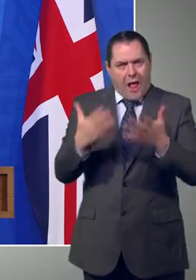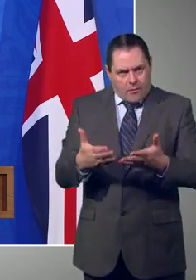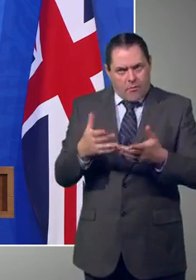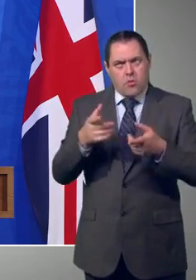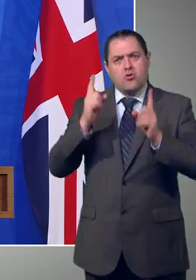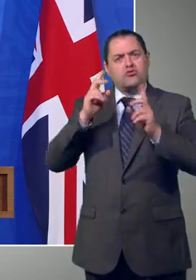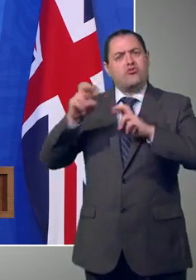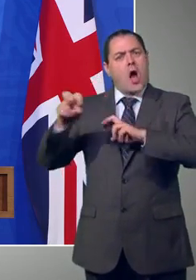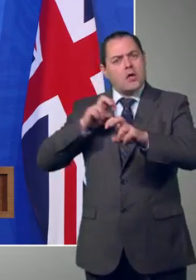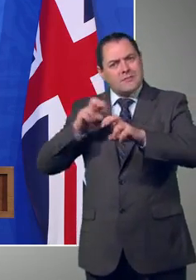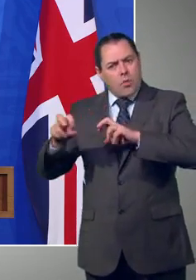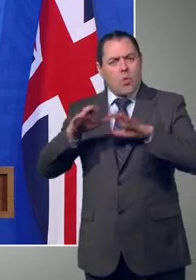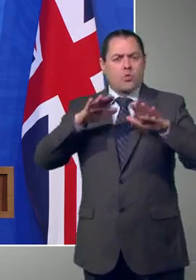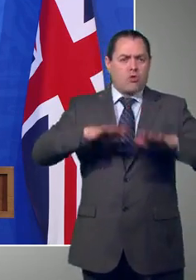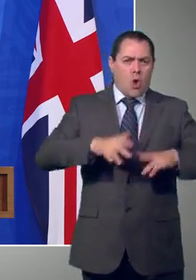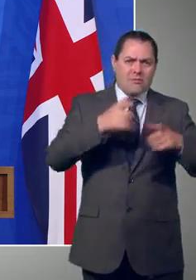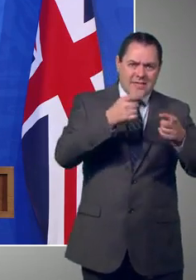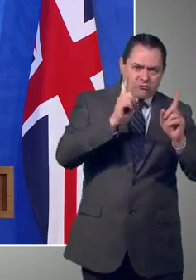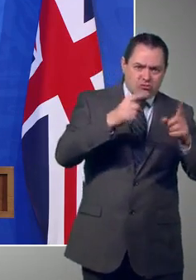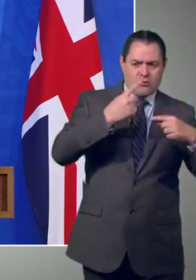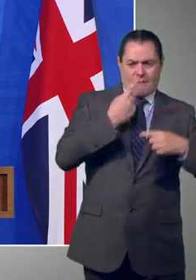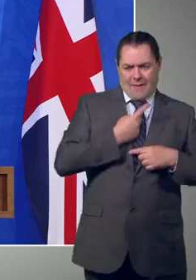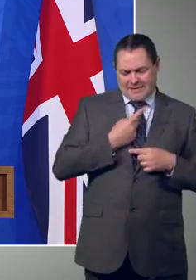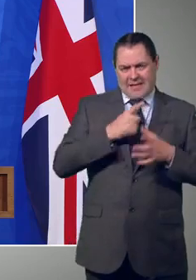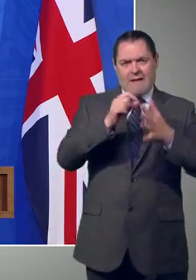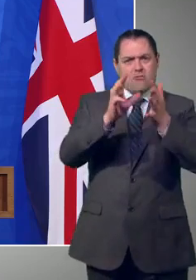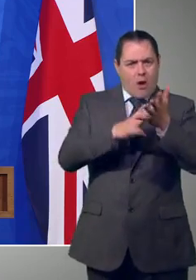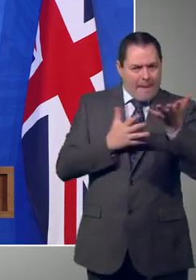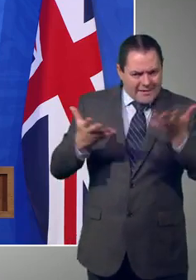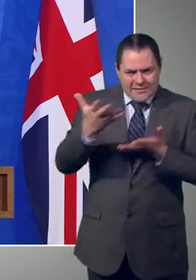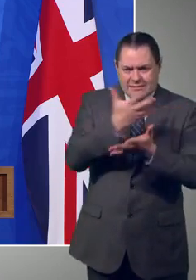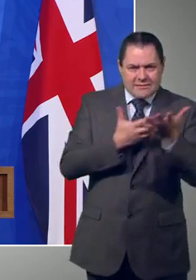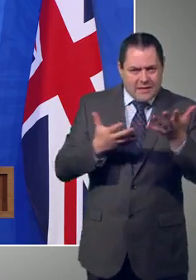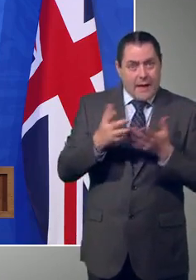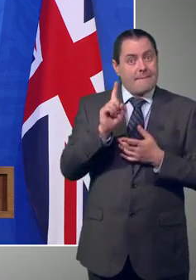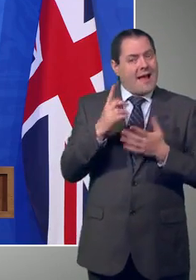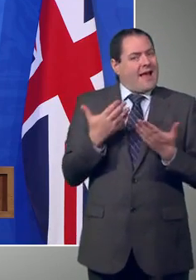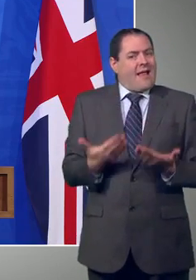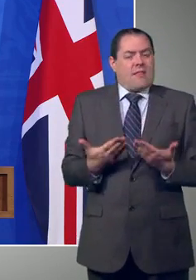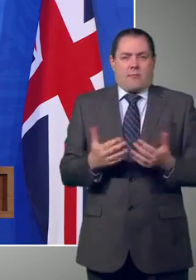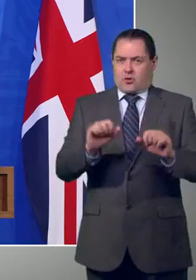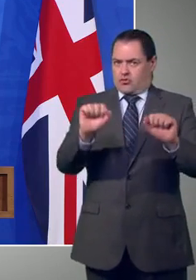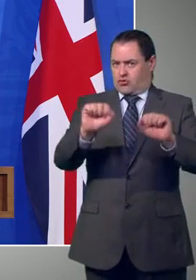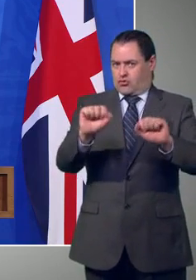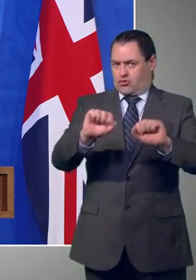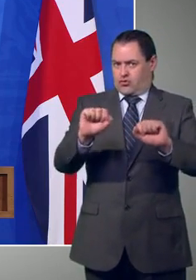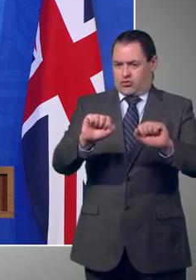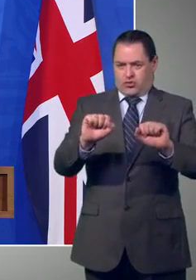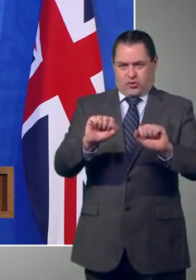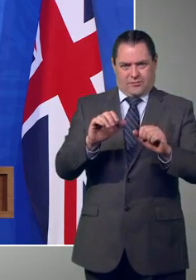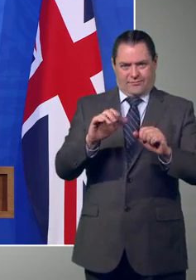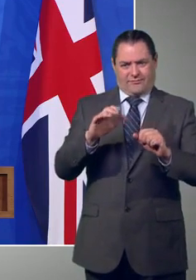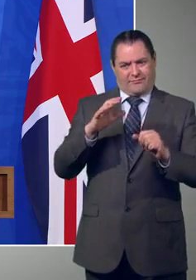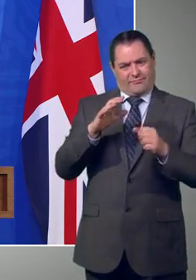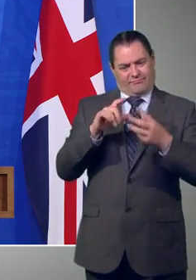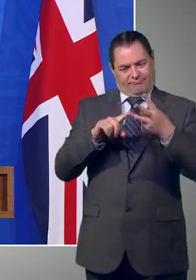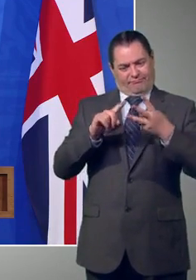Secretary and the Prime Minister on but at the moment